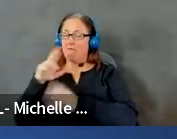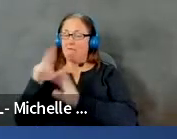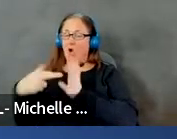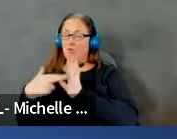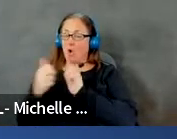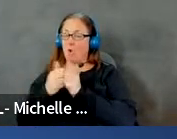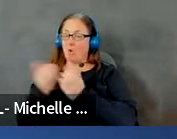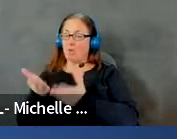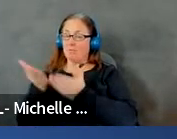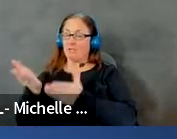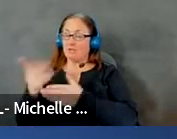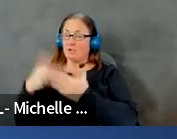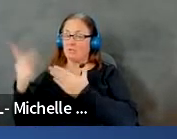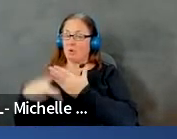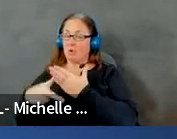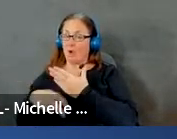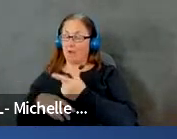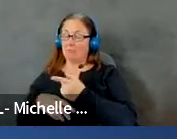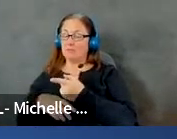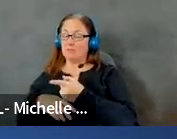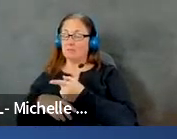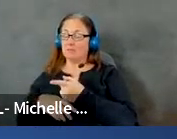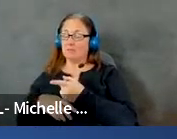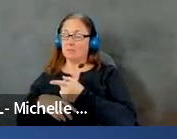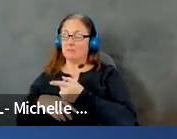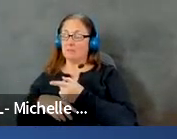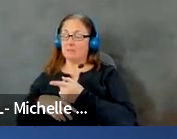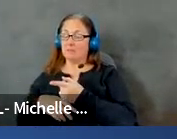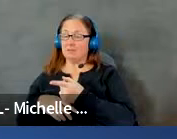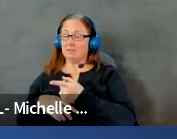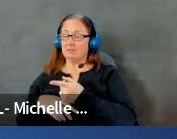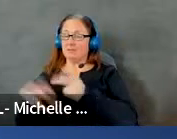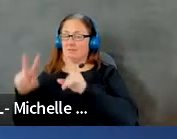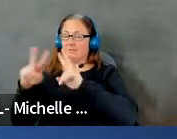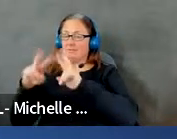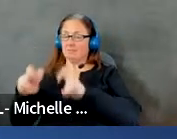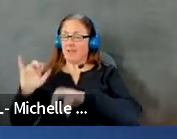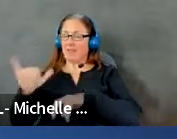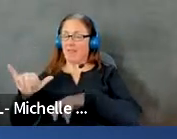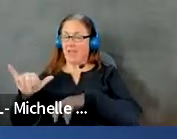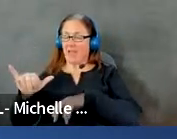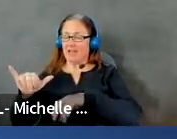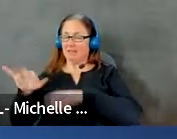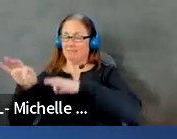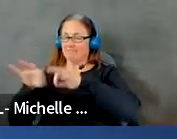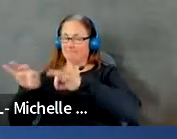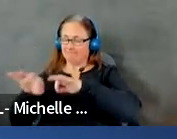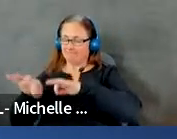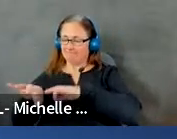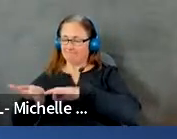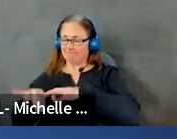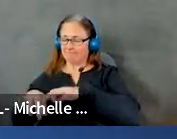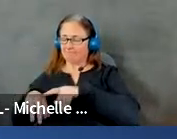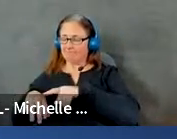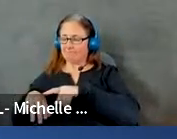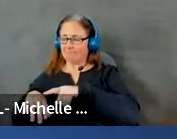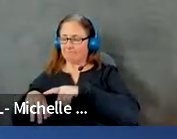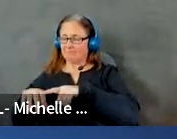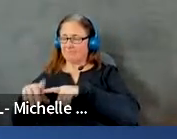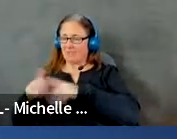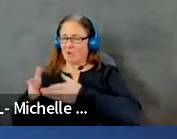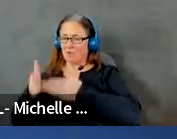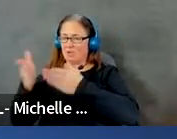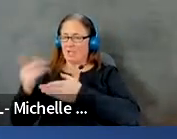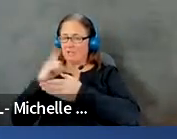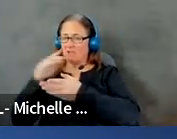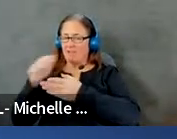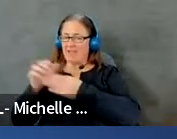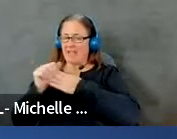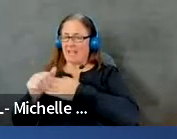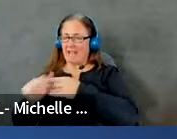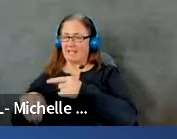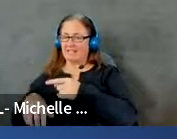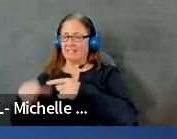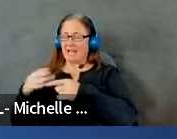these programs to look at that detail and those recommendations and that guidance and put it to